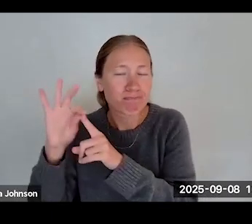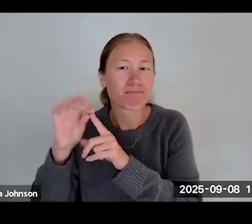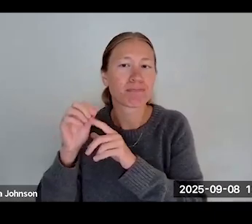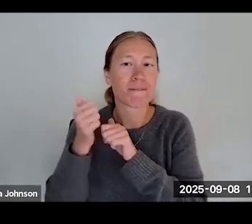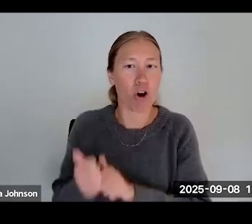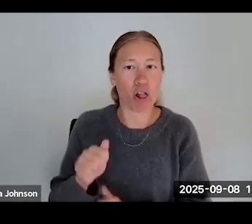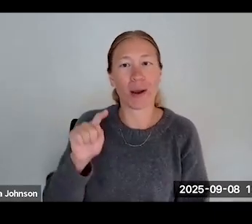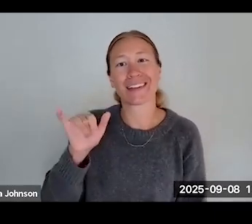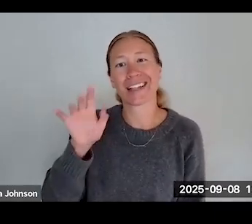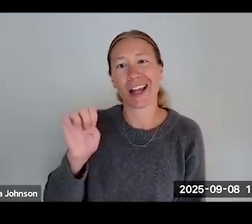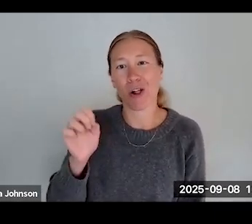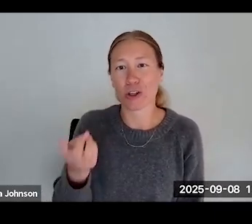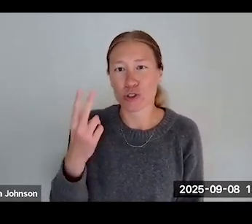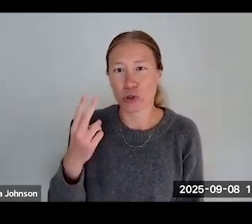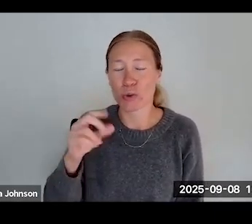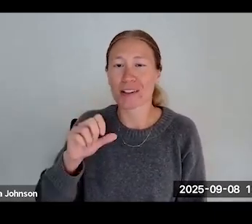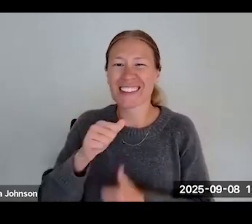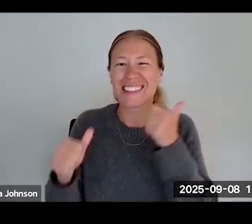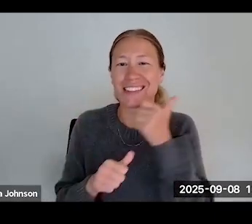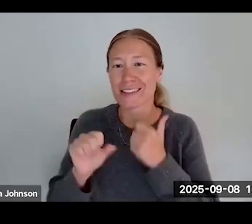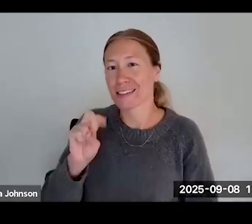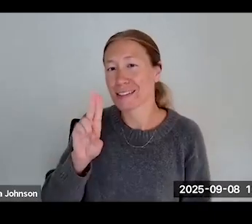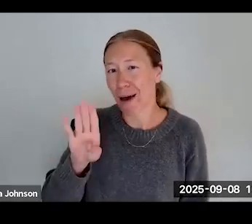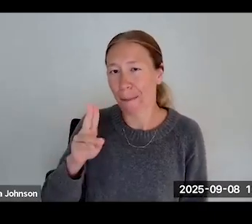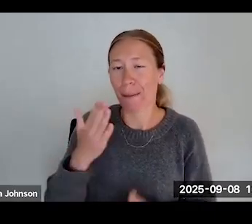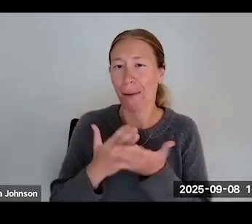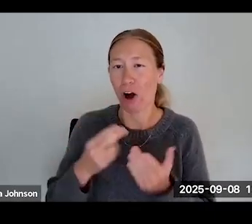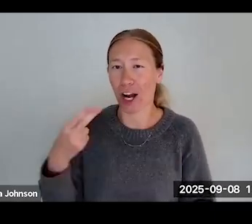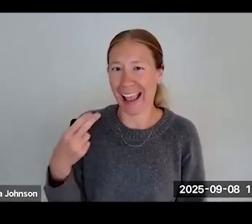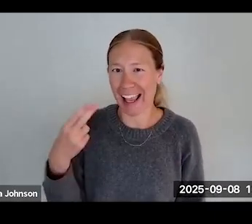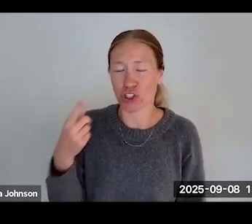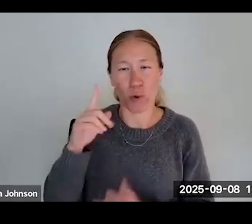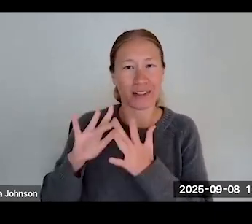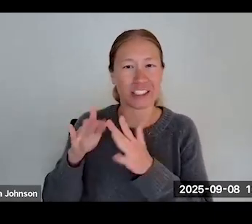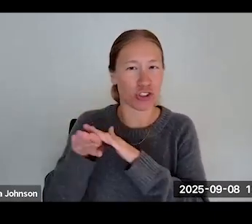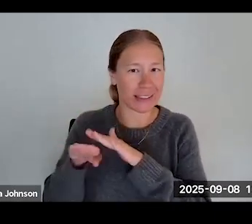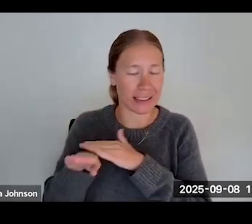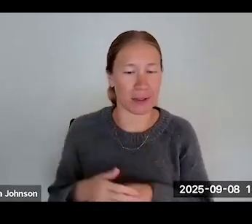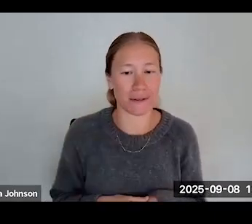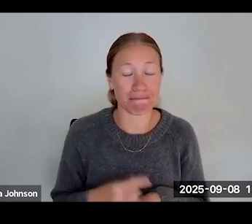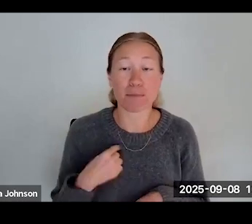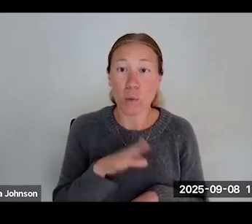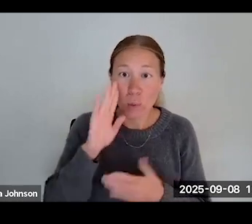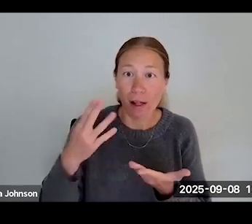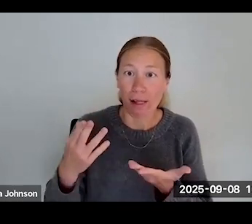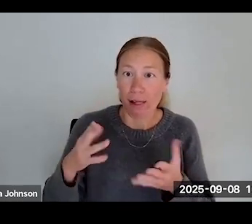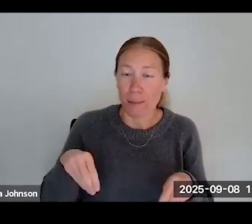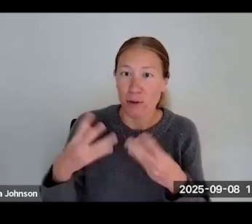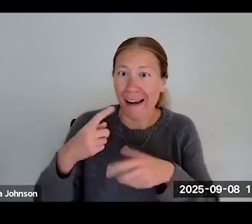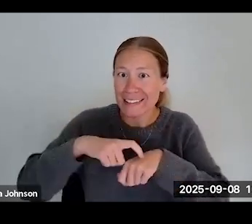Subpart H is the new subpart for digital accessibility. We'll have a little bit of time at the end to go through some of the questions